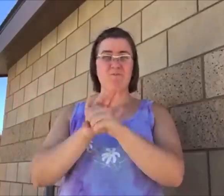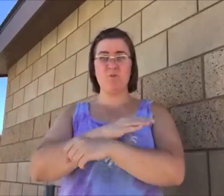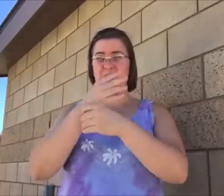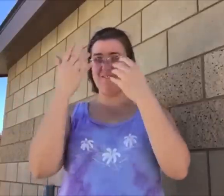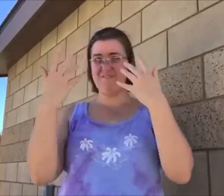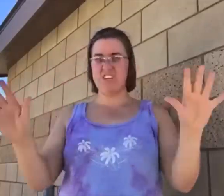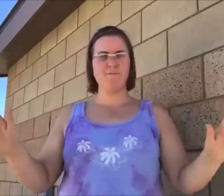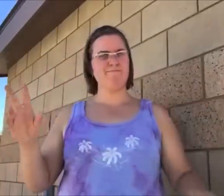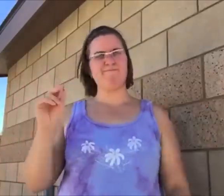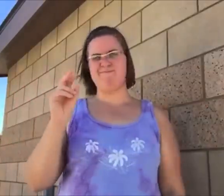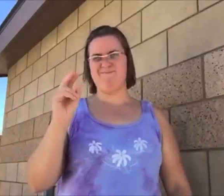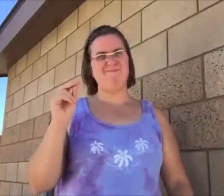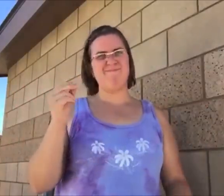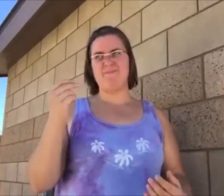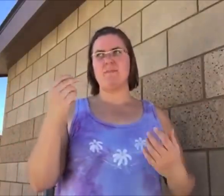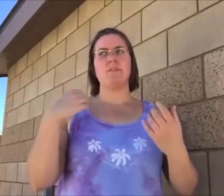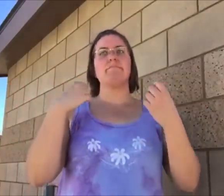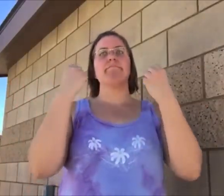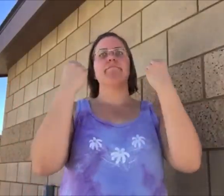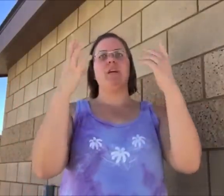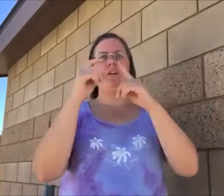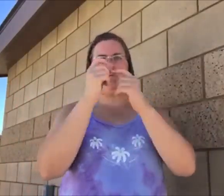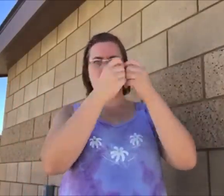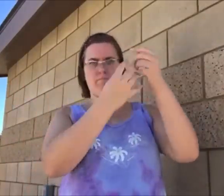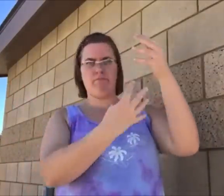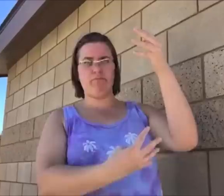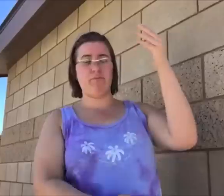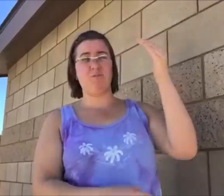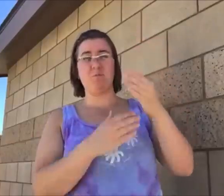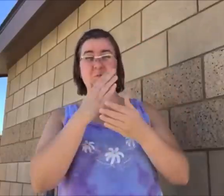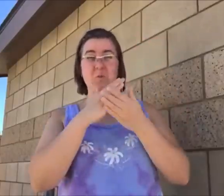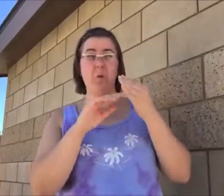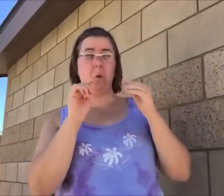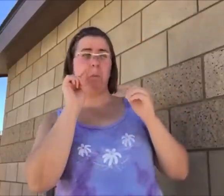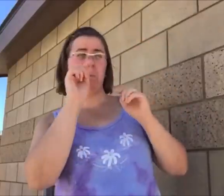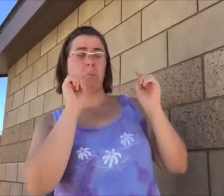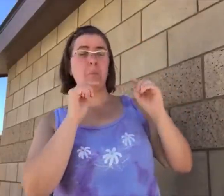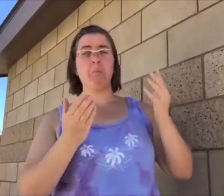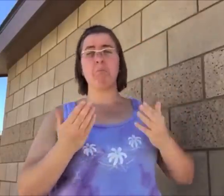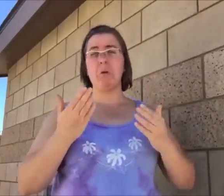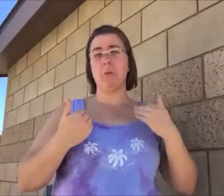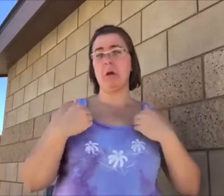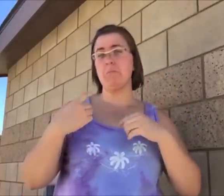whether or not clicking on a particular vocabulary word will produce a video submission or not is hit or miss.